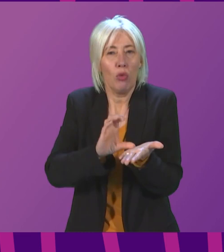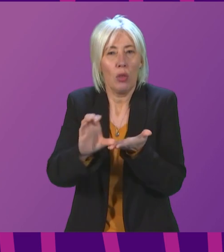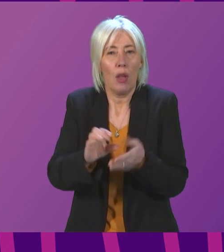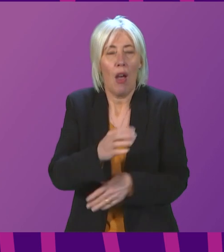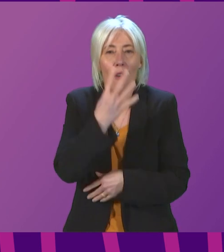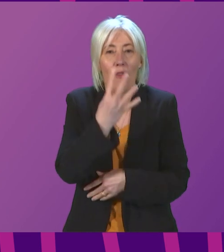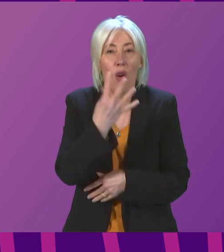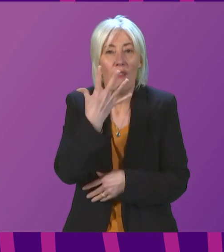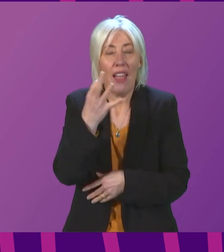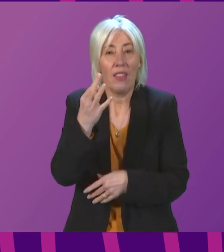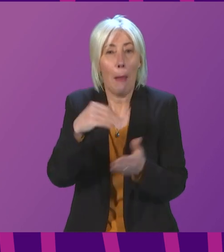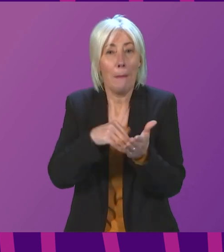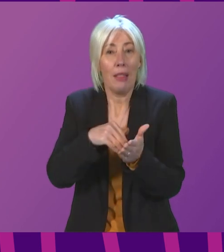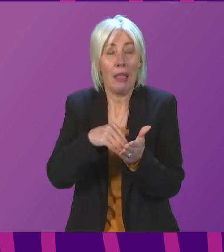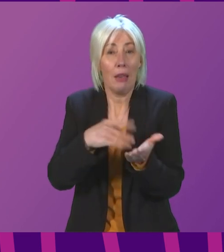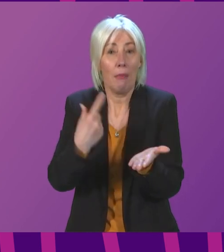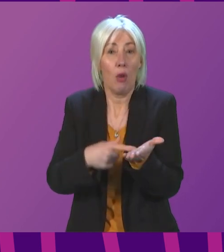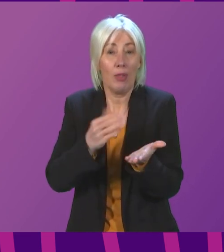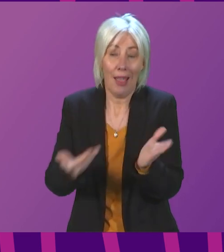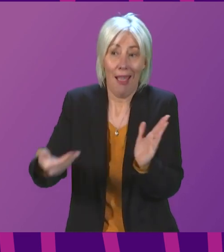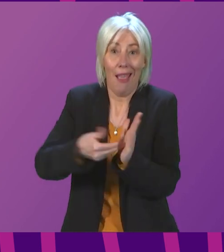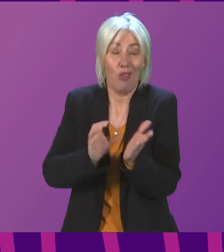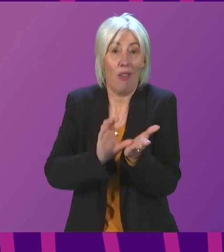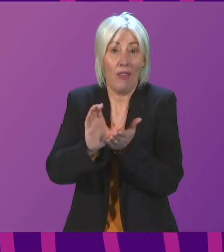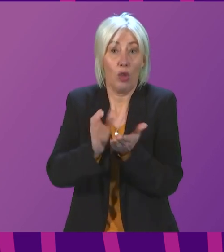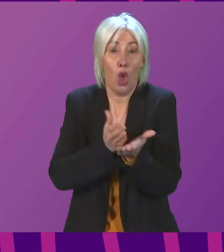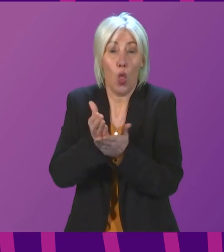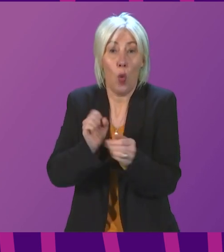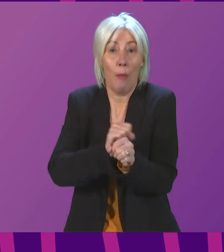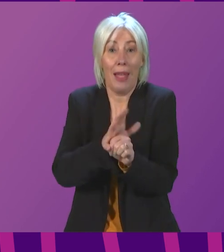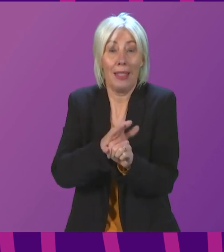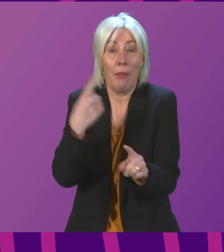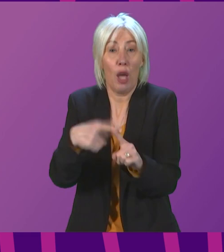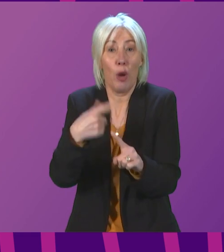million of additional funding via the pandemic emergency measures.